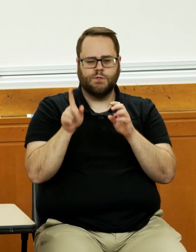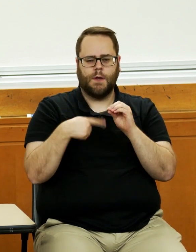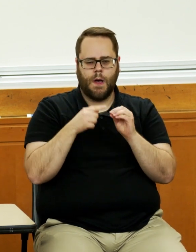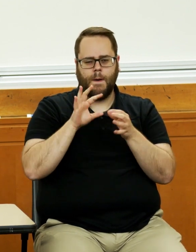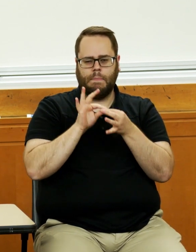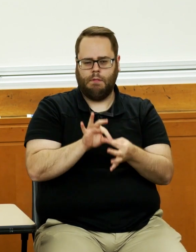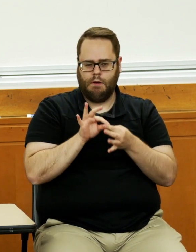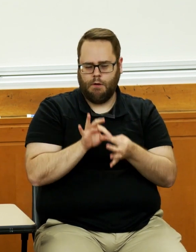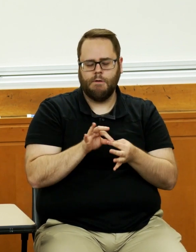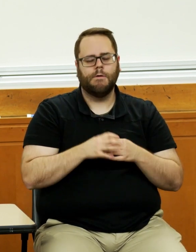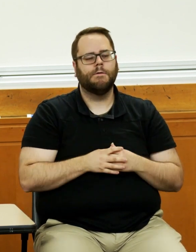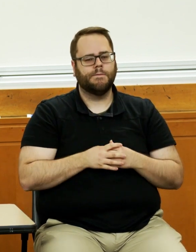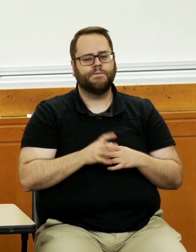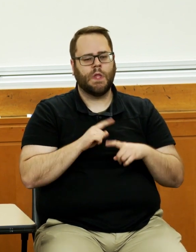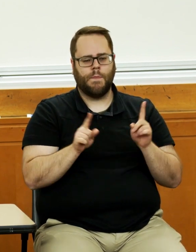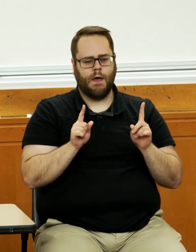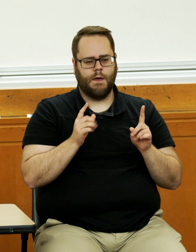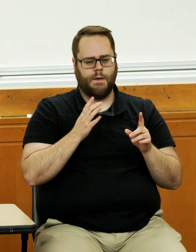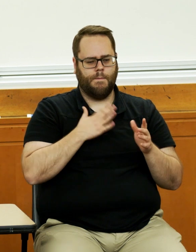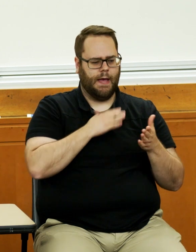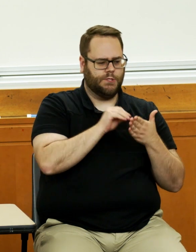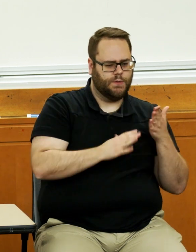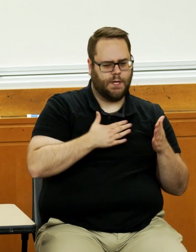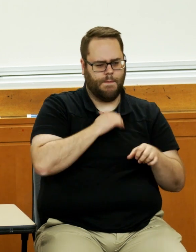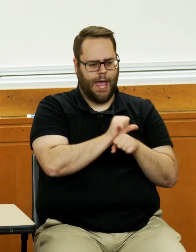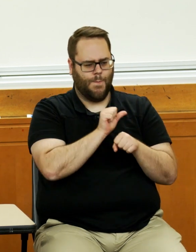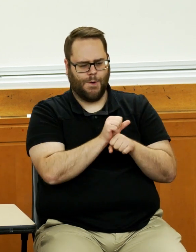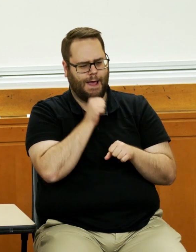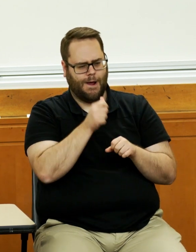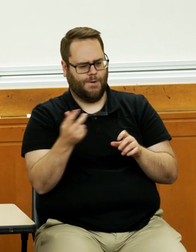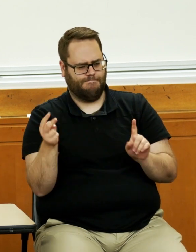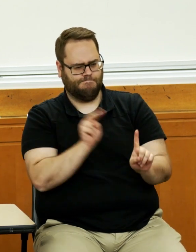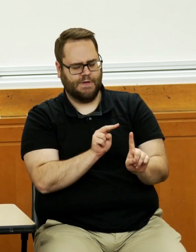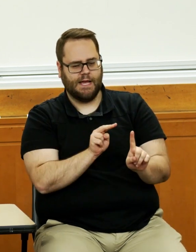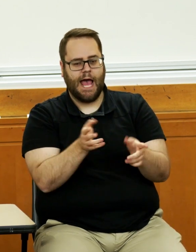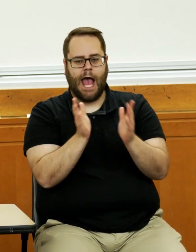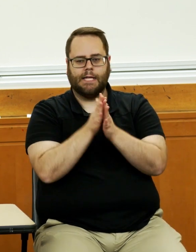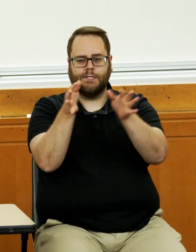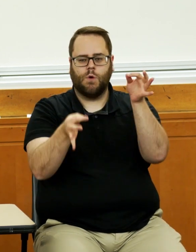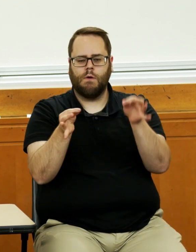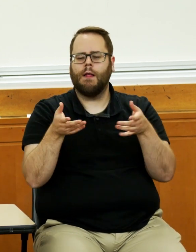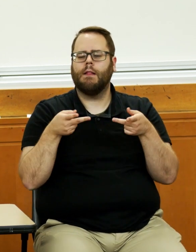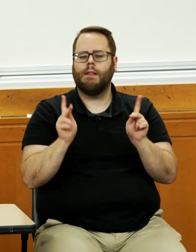But I don't view the work that my students and I do as asking the court to let our clients into